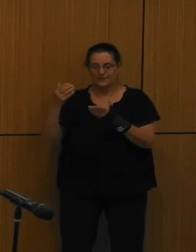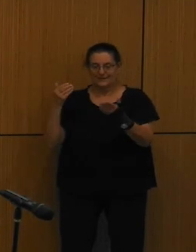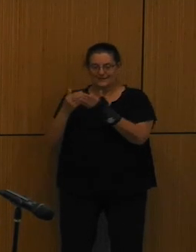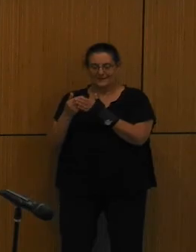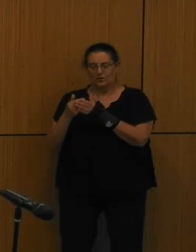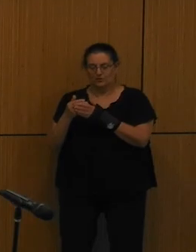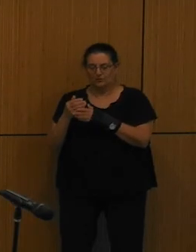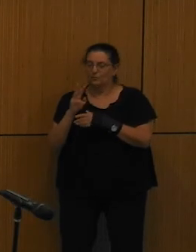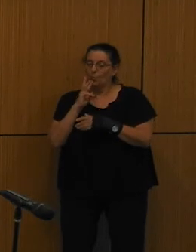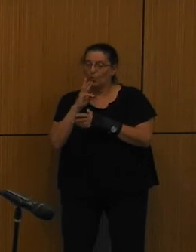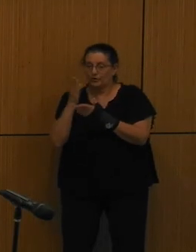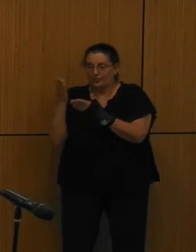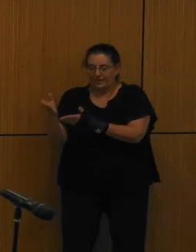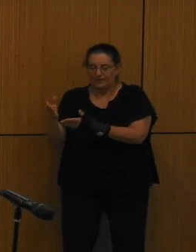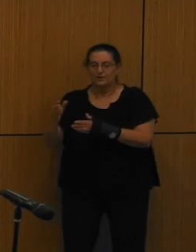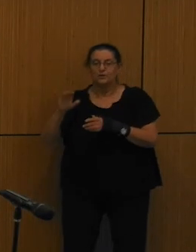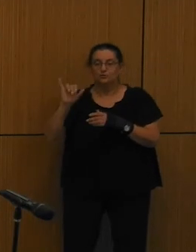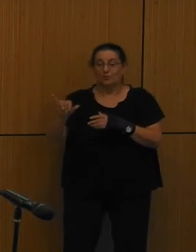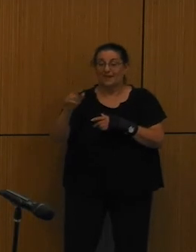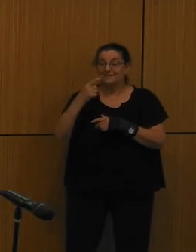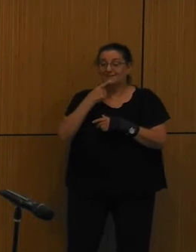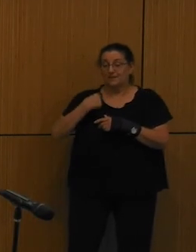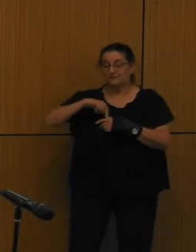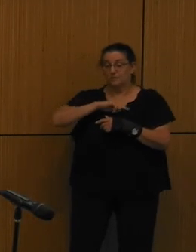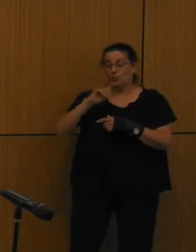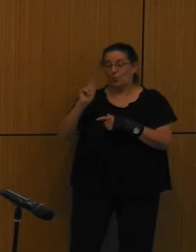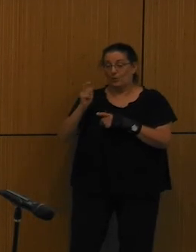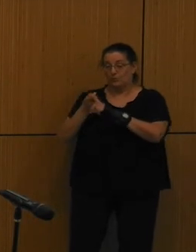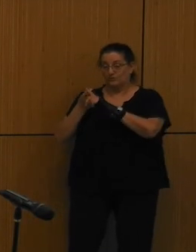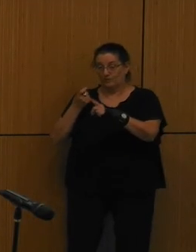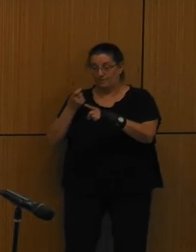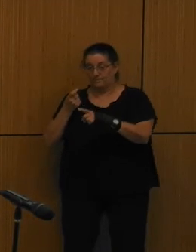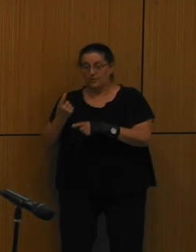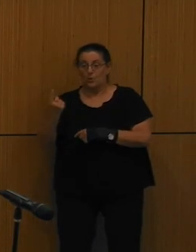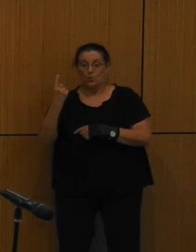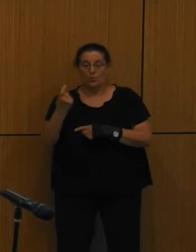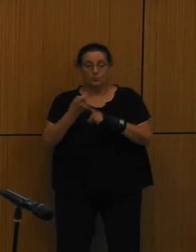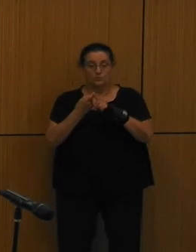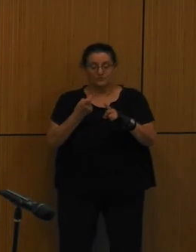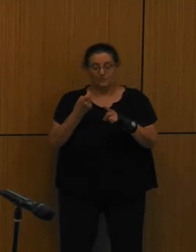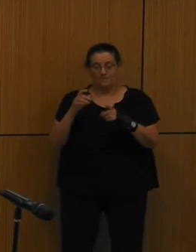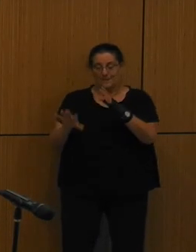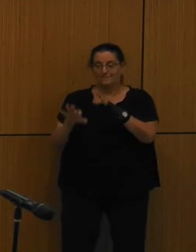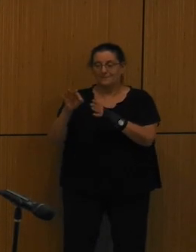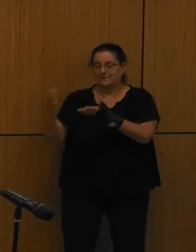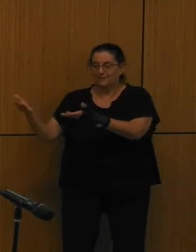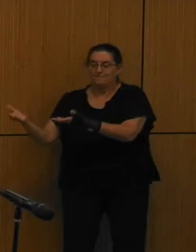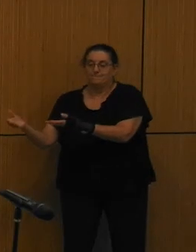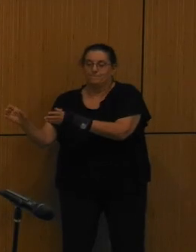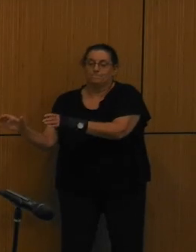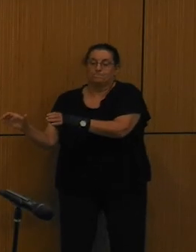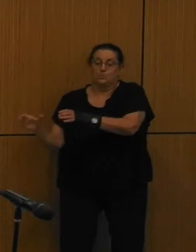So that tells us where those boulders came from. One boulder was picked up by the glacier from the Palisades, brought down and brought over to Brooklyn.